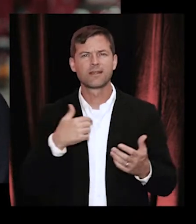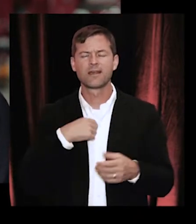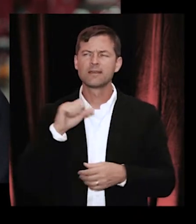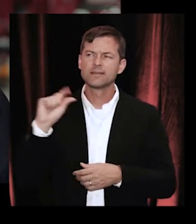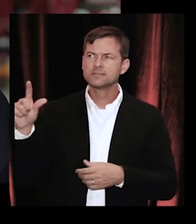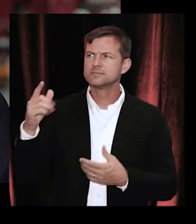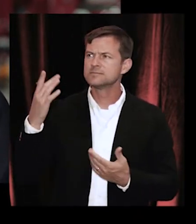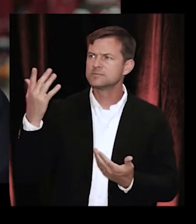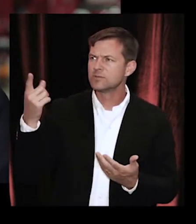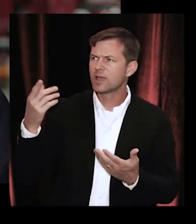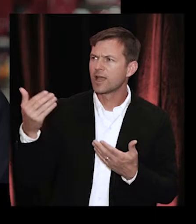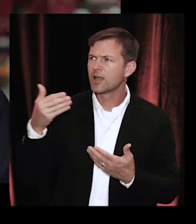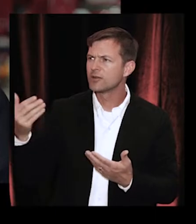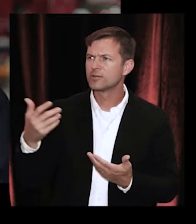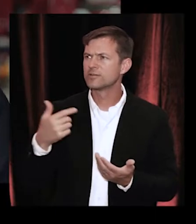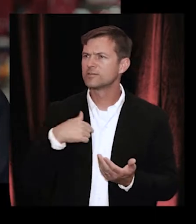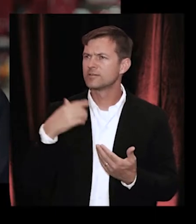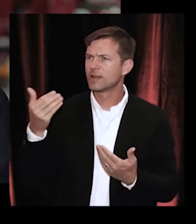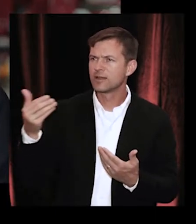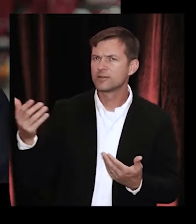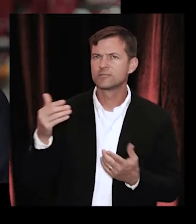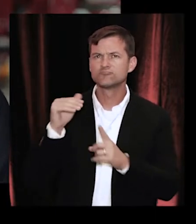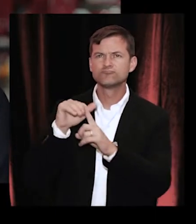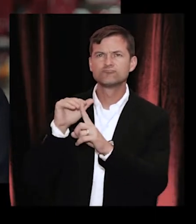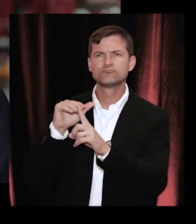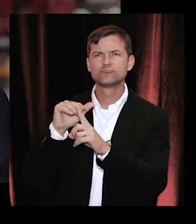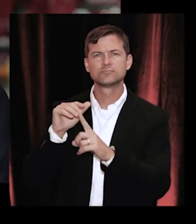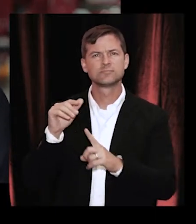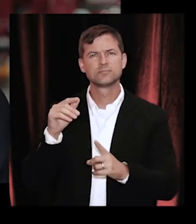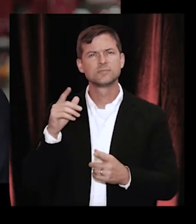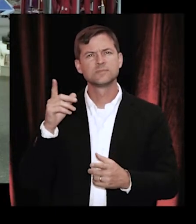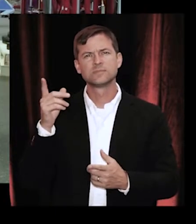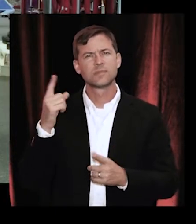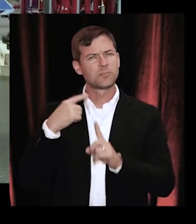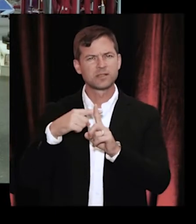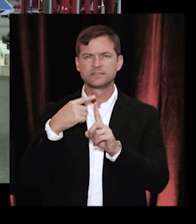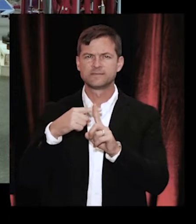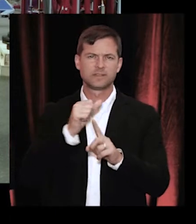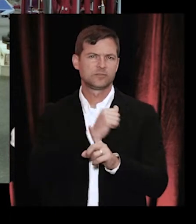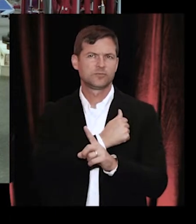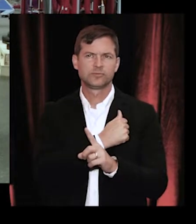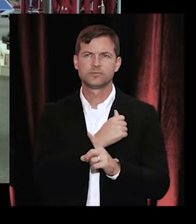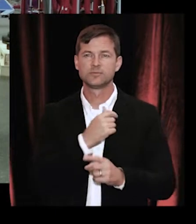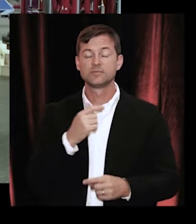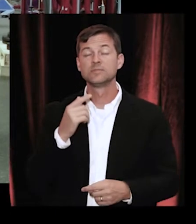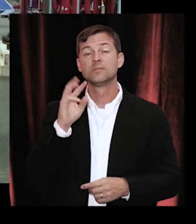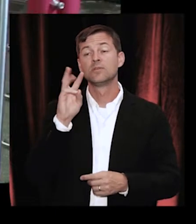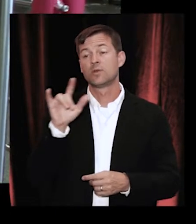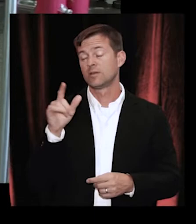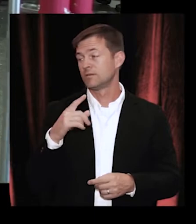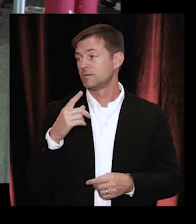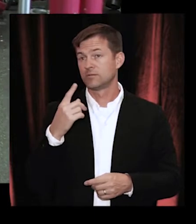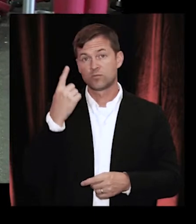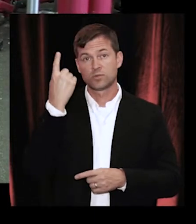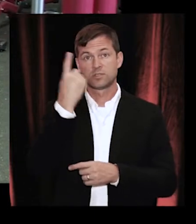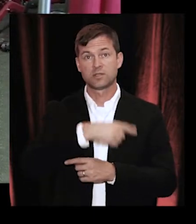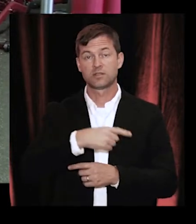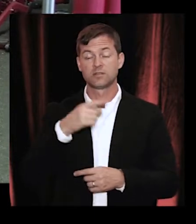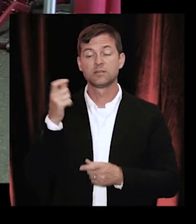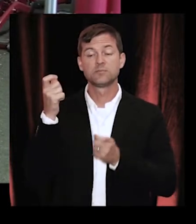You always gotta stay you know positive all the time. Well, one day, you know, the manager here